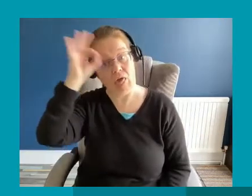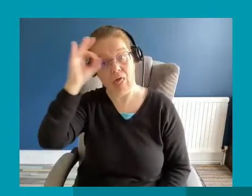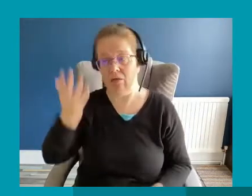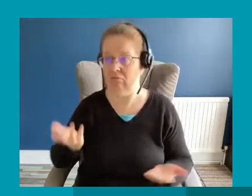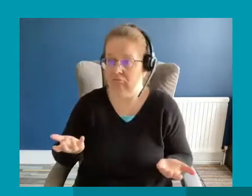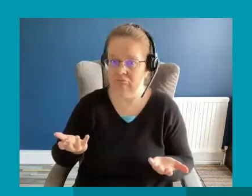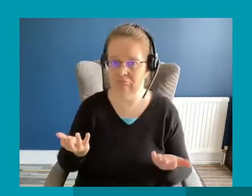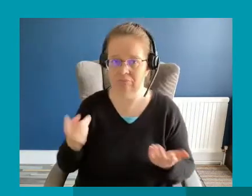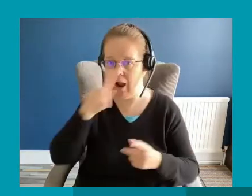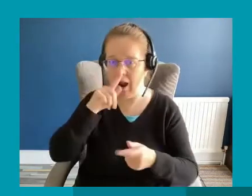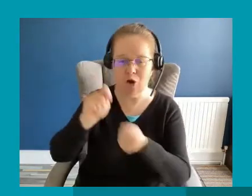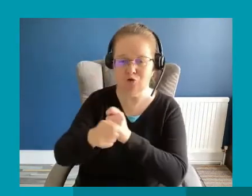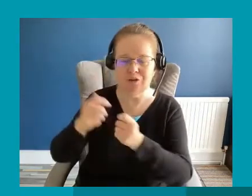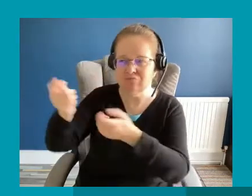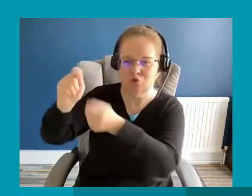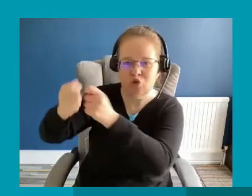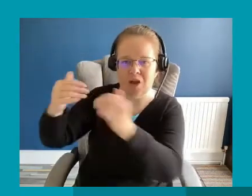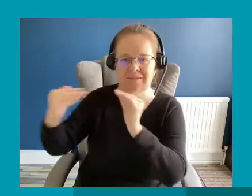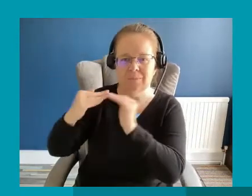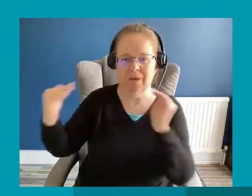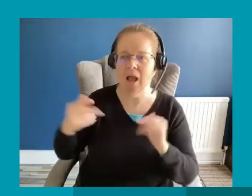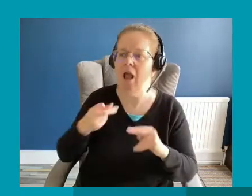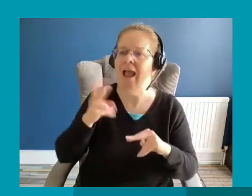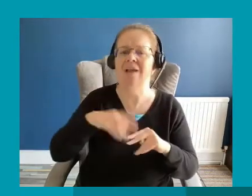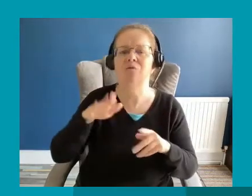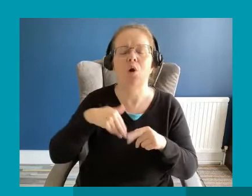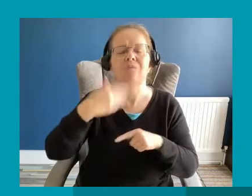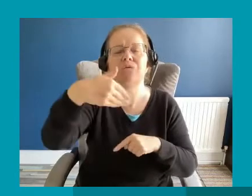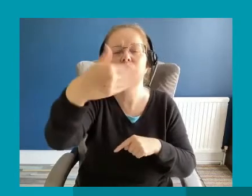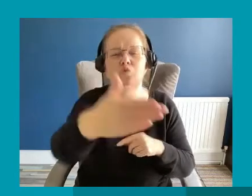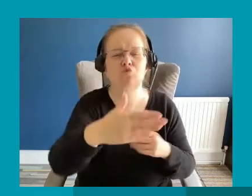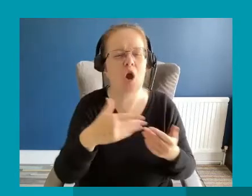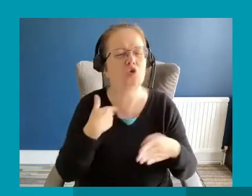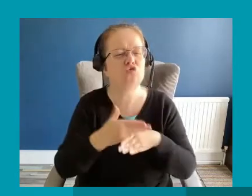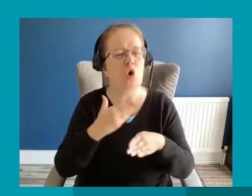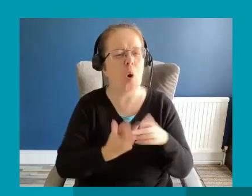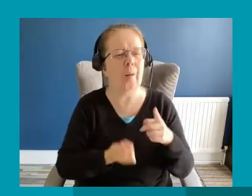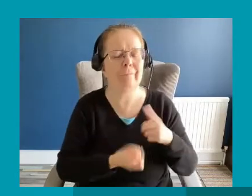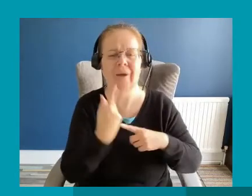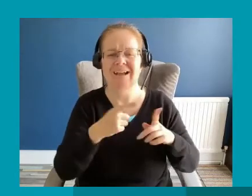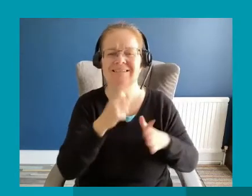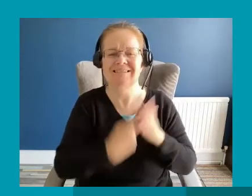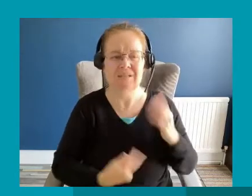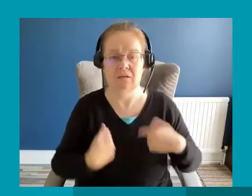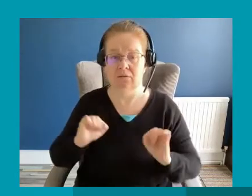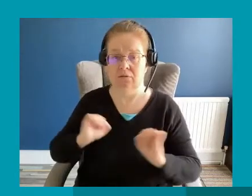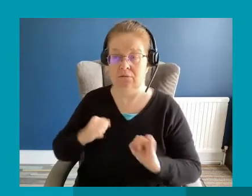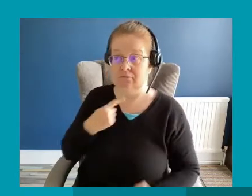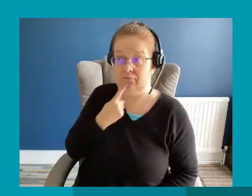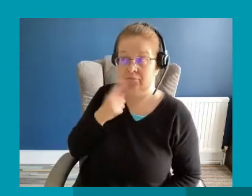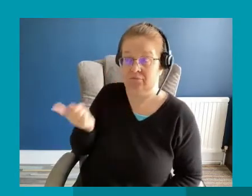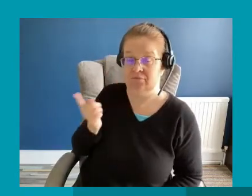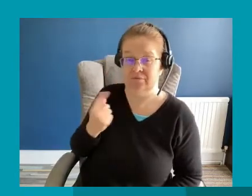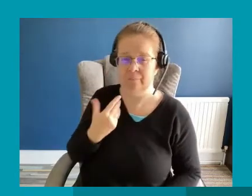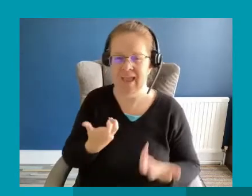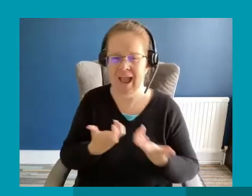What if your disability comes up in the future in your future job and you haven't yet discussed it? How are you going to manage,